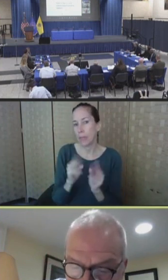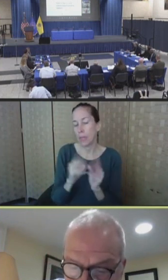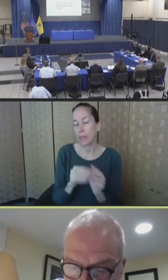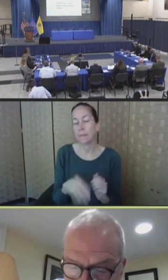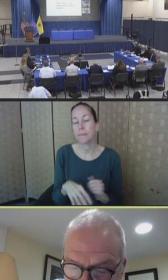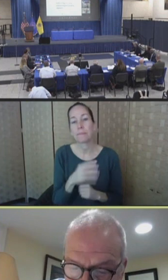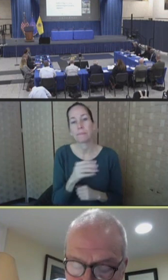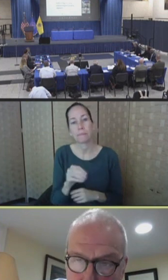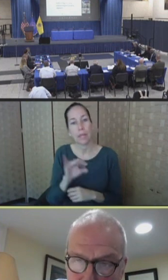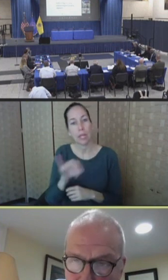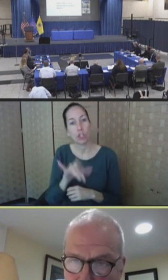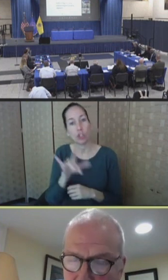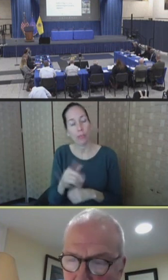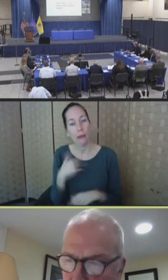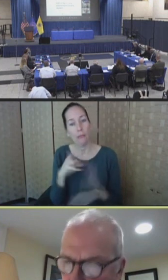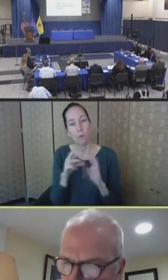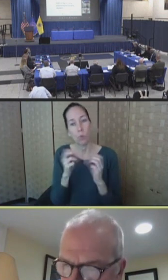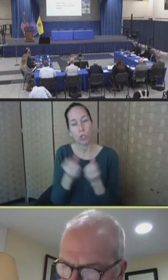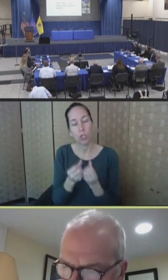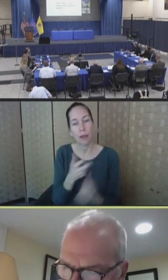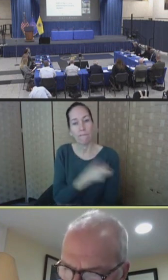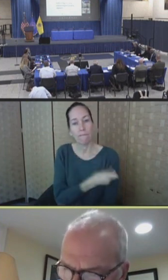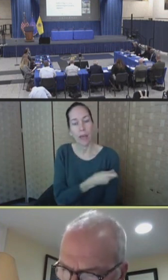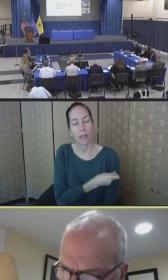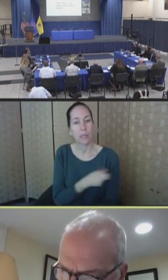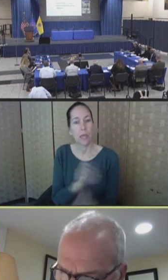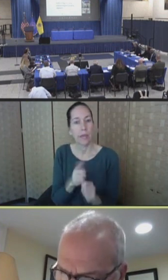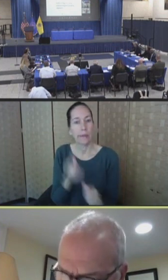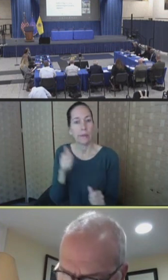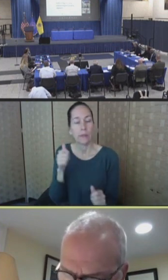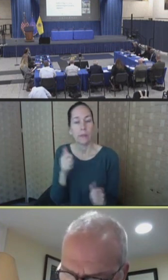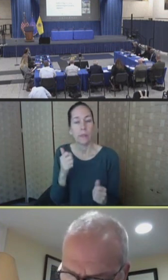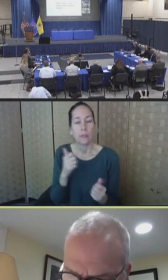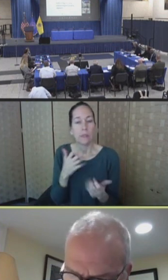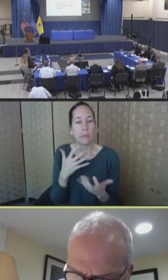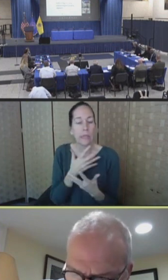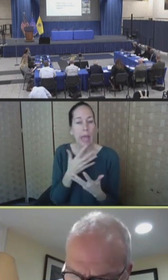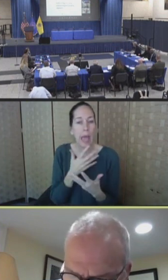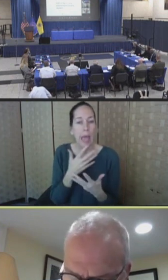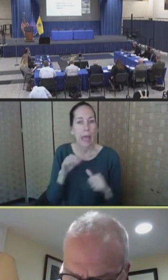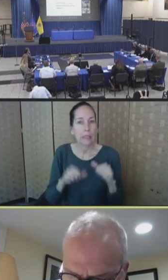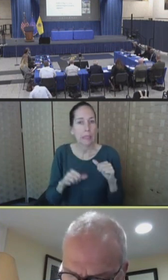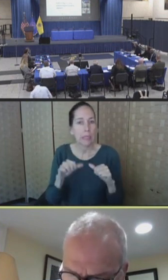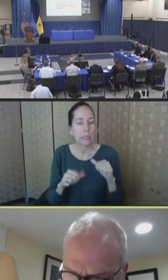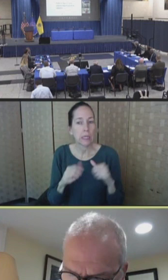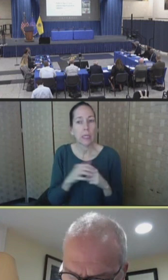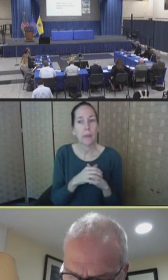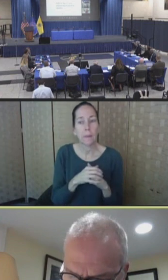there was a workshop on vaccine hesitancy, an effort that NACCHO has been undertaking